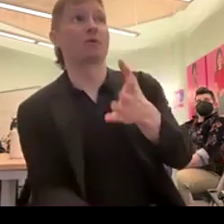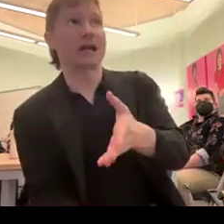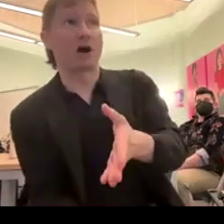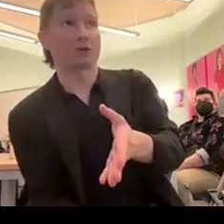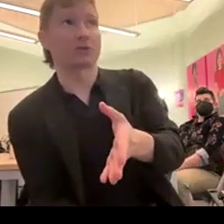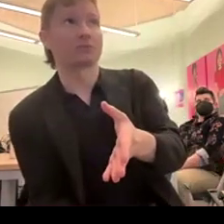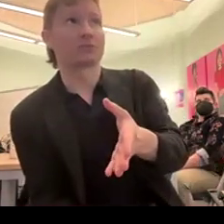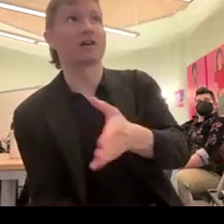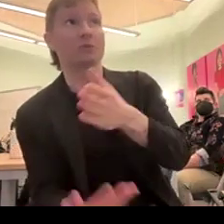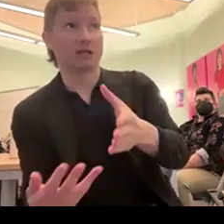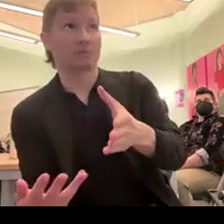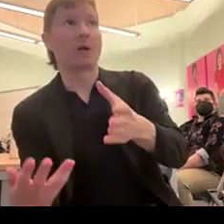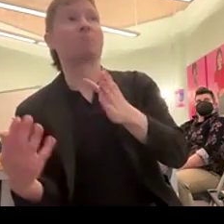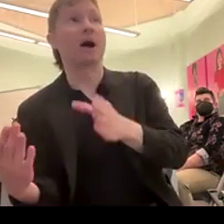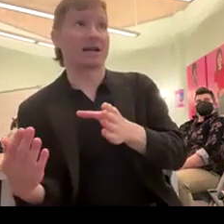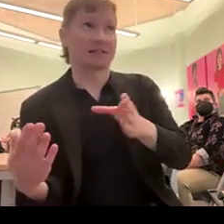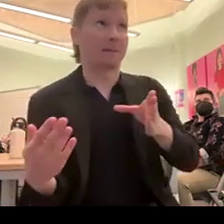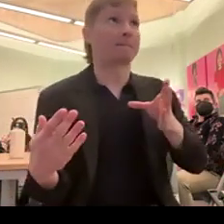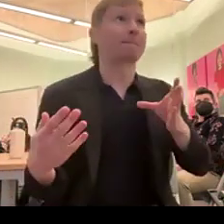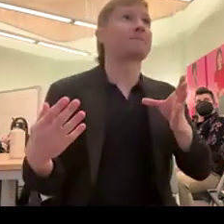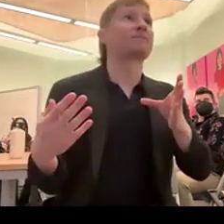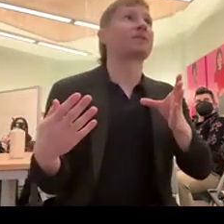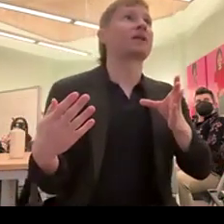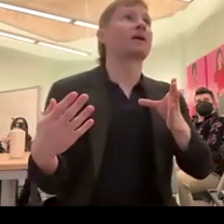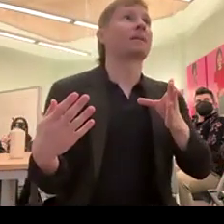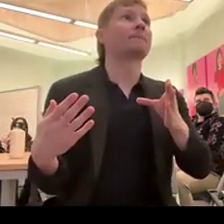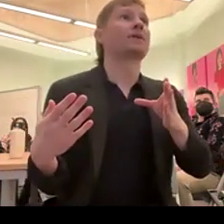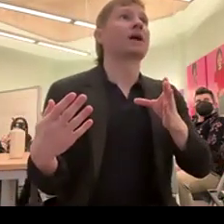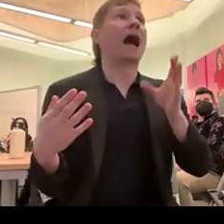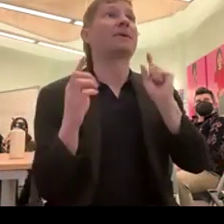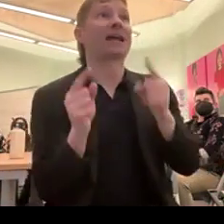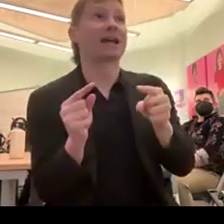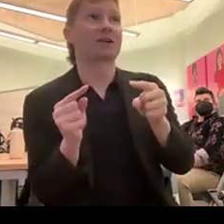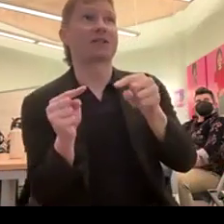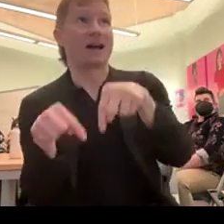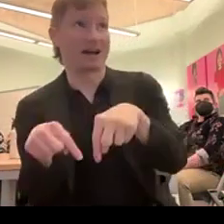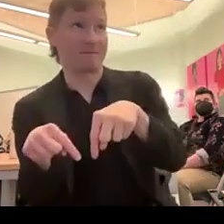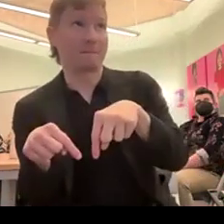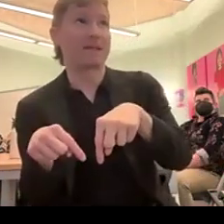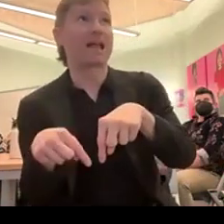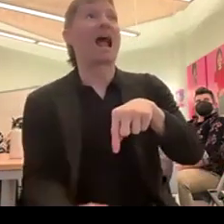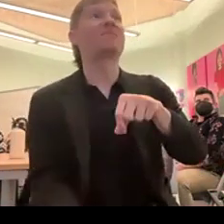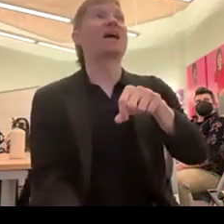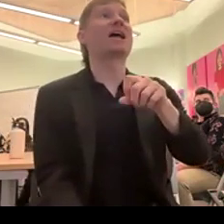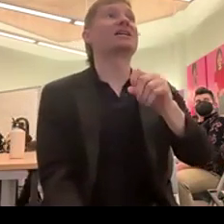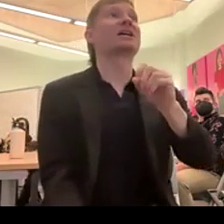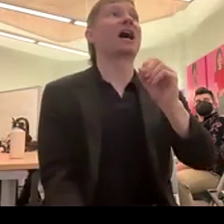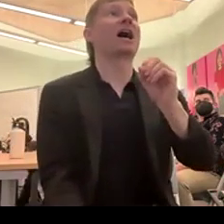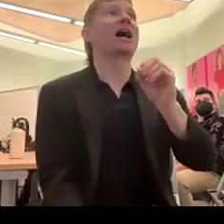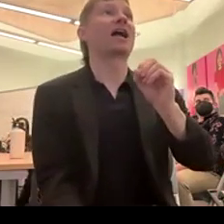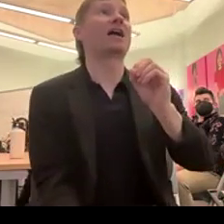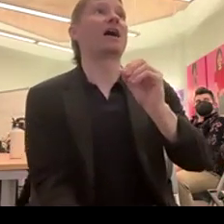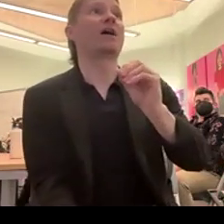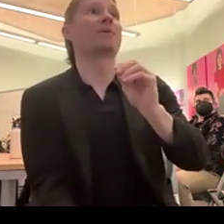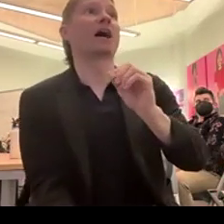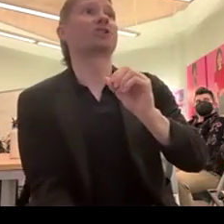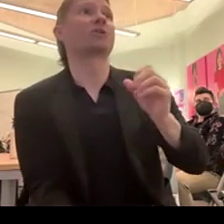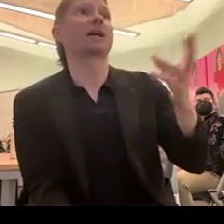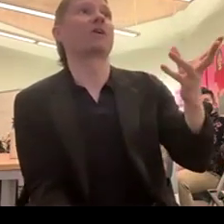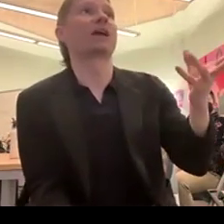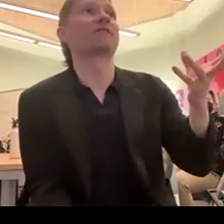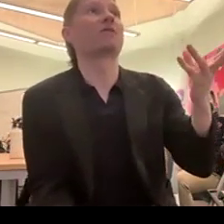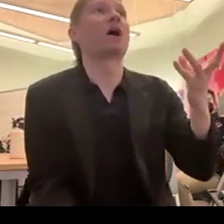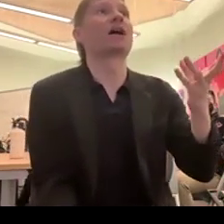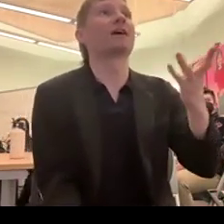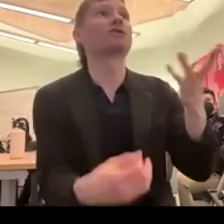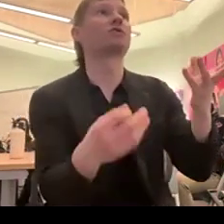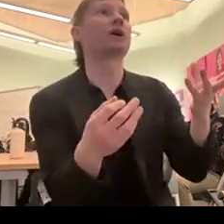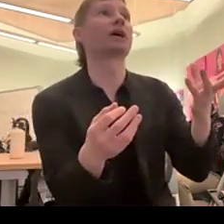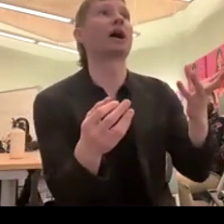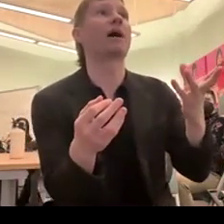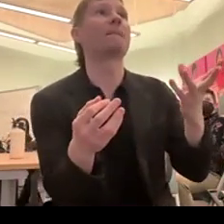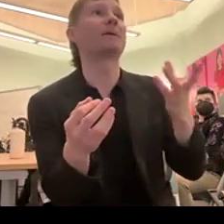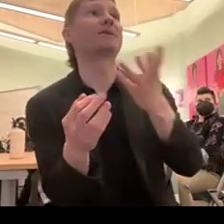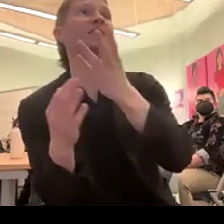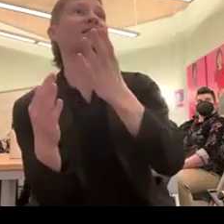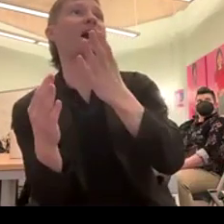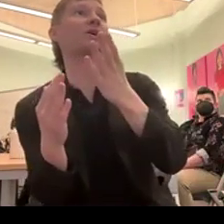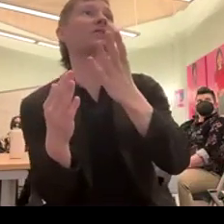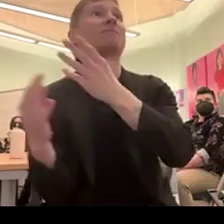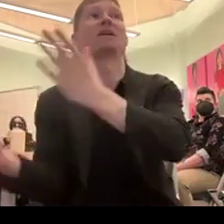schedule, which means I work 40 hours every week, but I pick the time. And then I show,